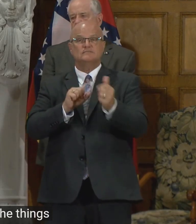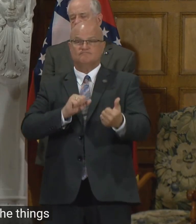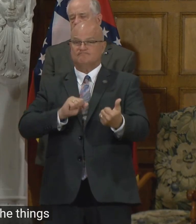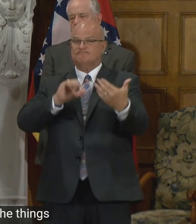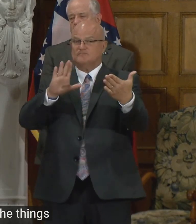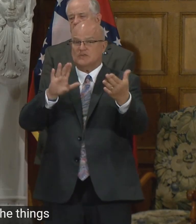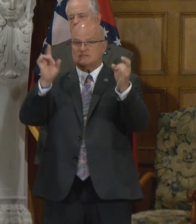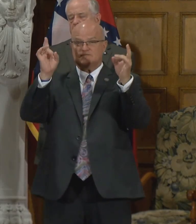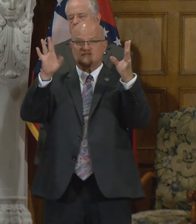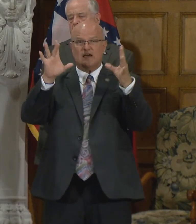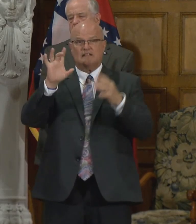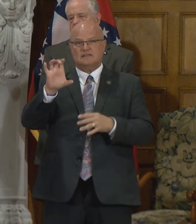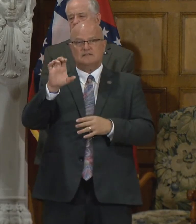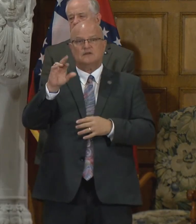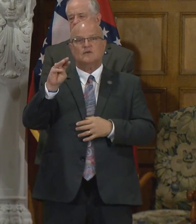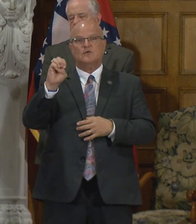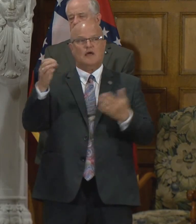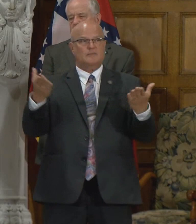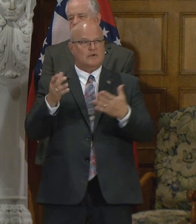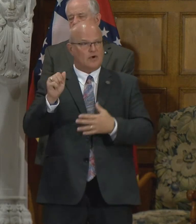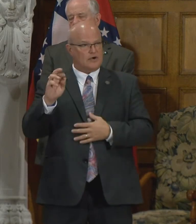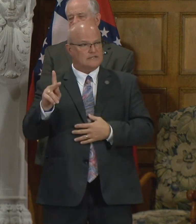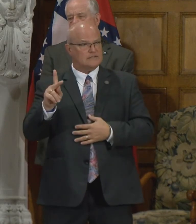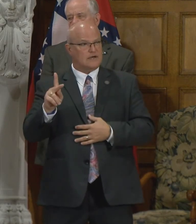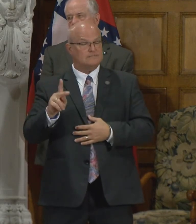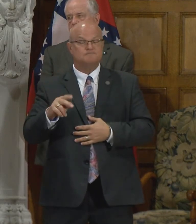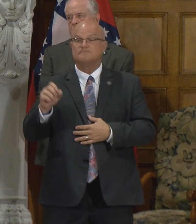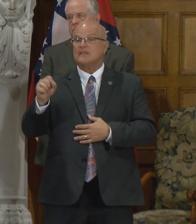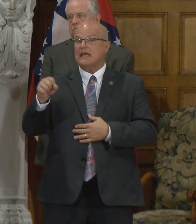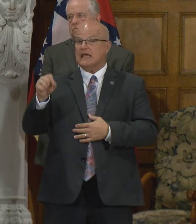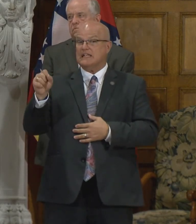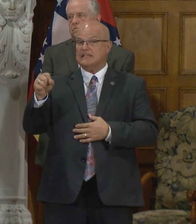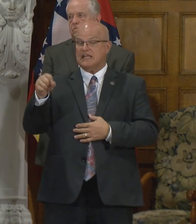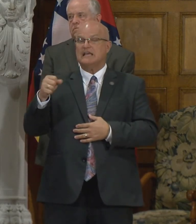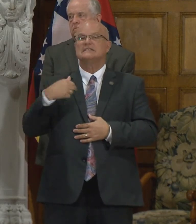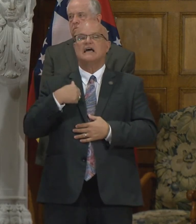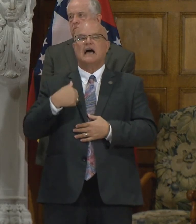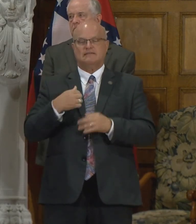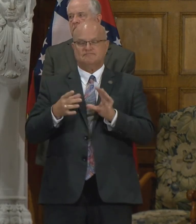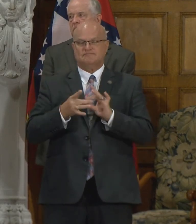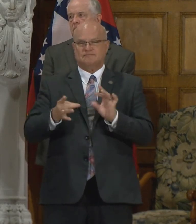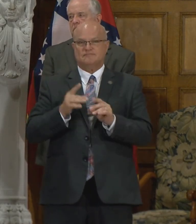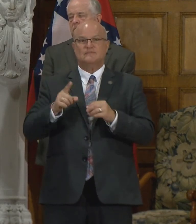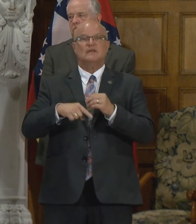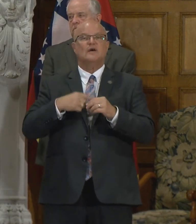address violent crime in Arkansas. And yes, in the end I do have a comment to